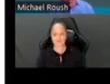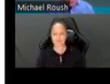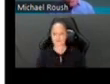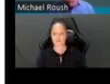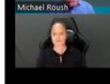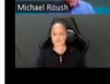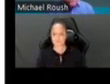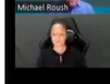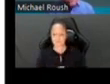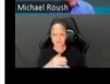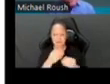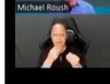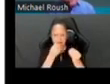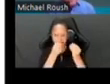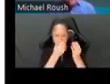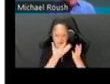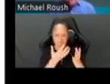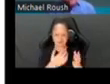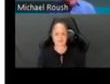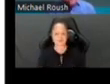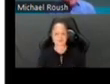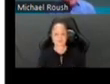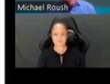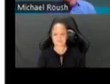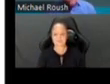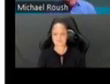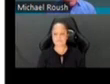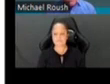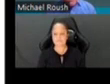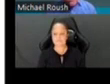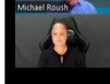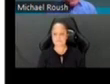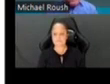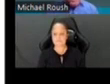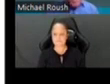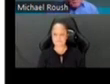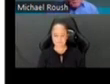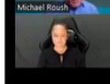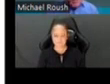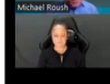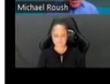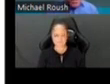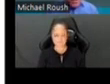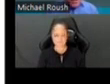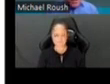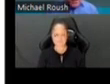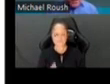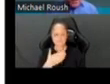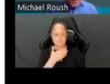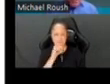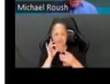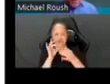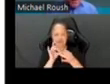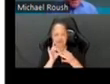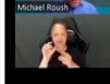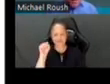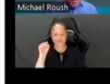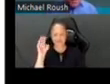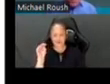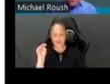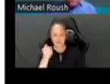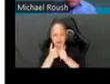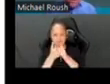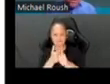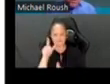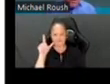Next slide please. Please connect with us on social media. You can follow the LEAD Center